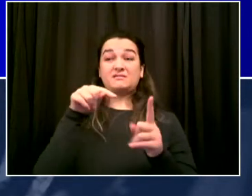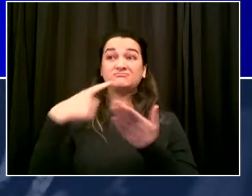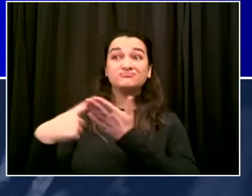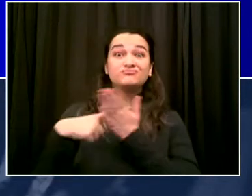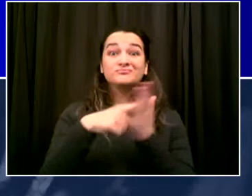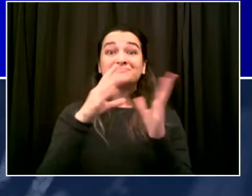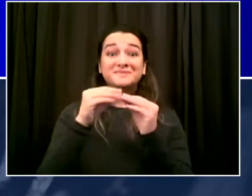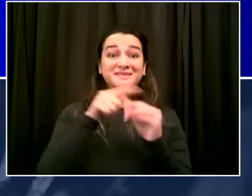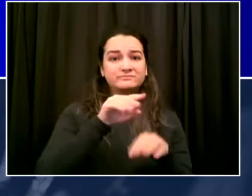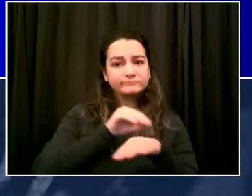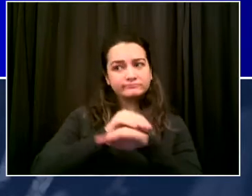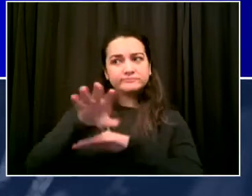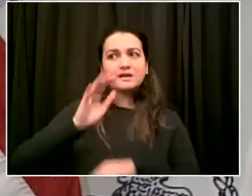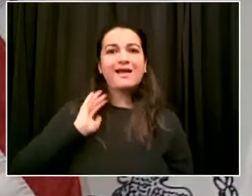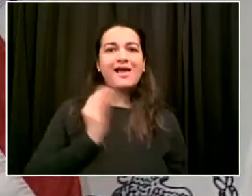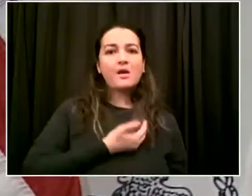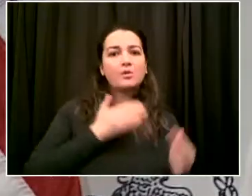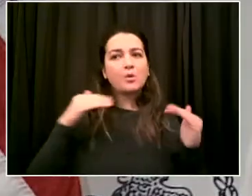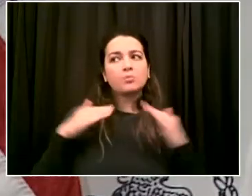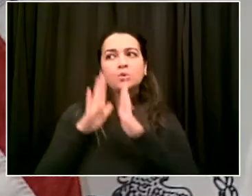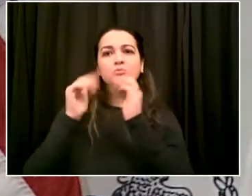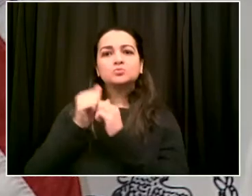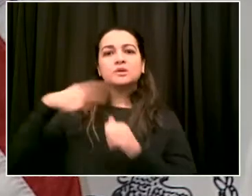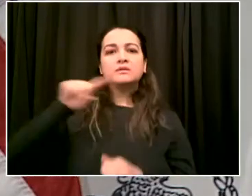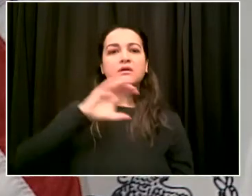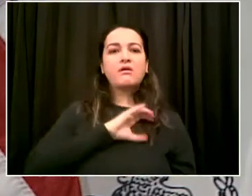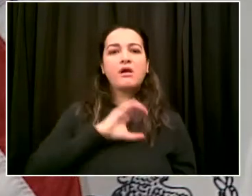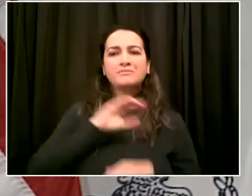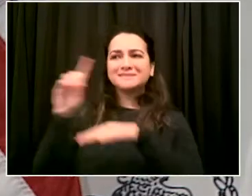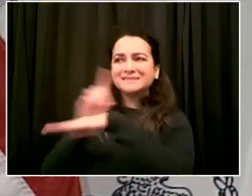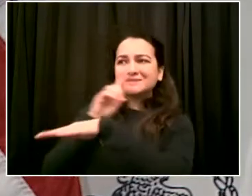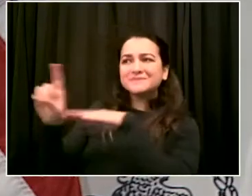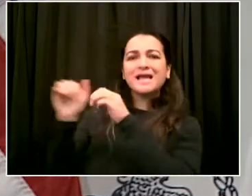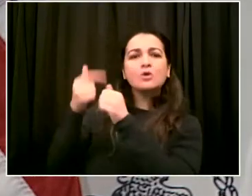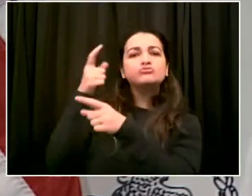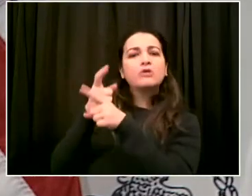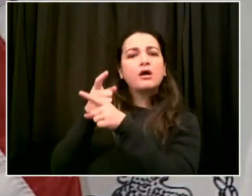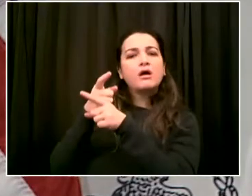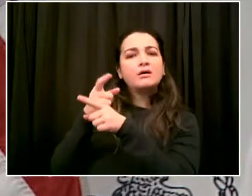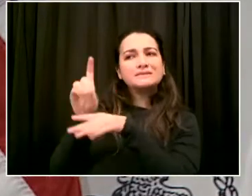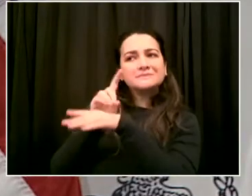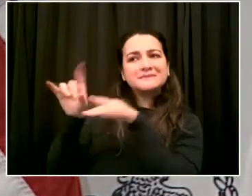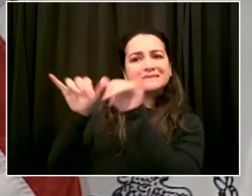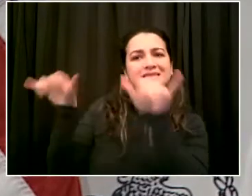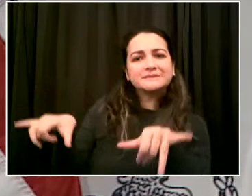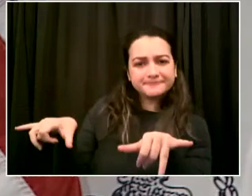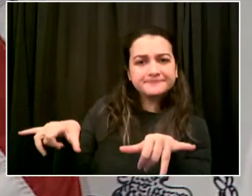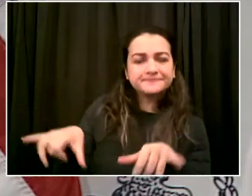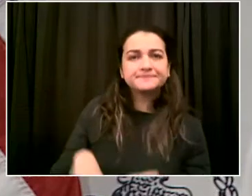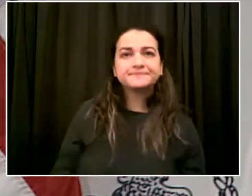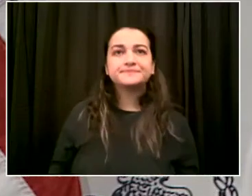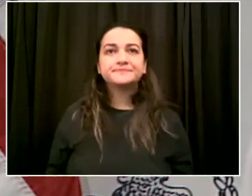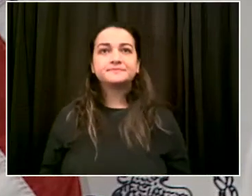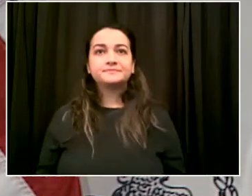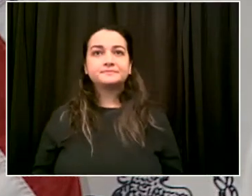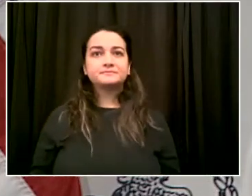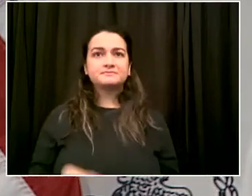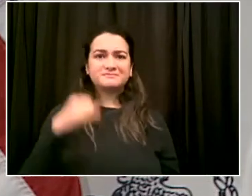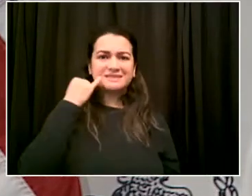MATRIX. THIS IS A WAY WE CAN DISCIPLINE OFFICERS, WE HOPE AND PRAY THAT IS VERY FEW